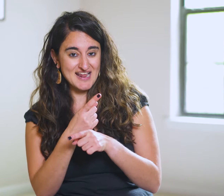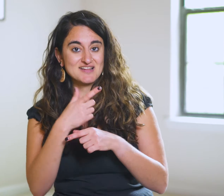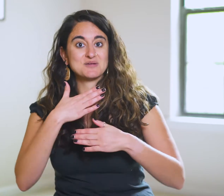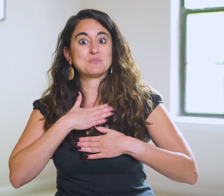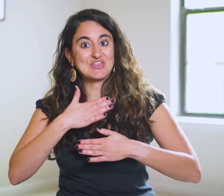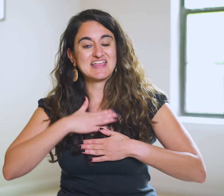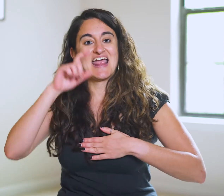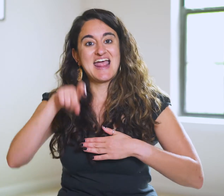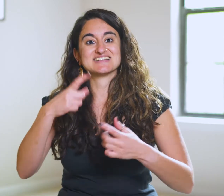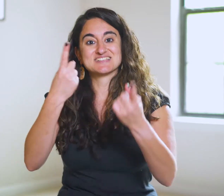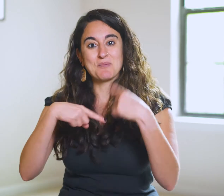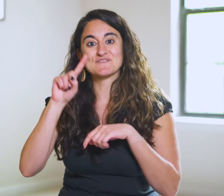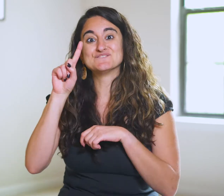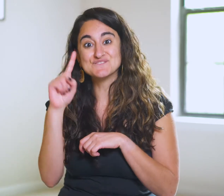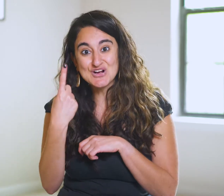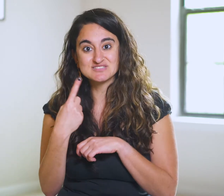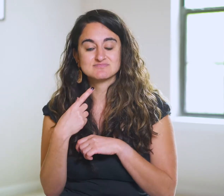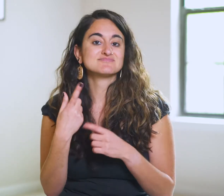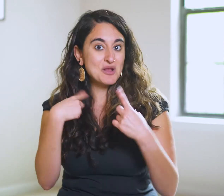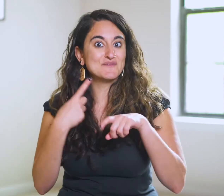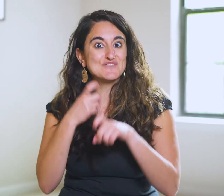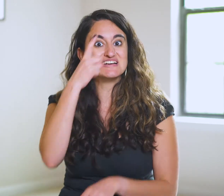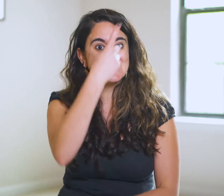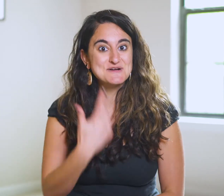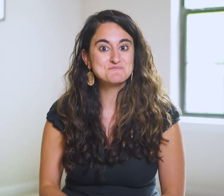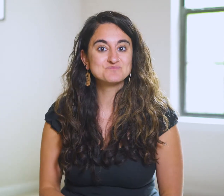The breath has to come first.